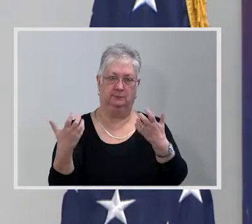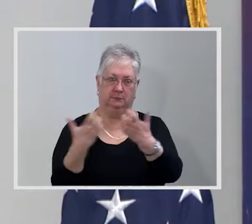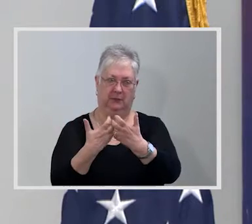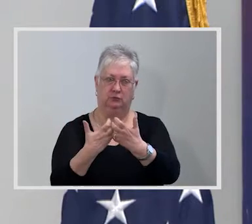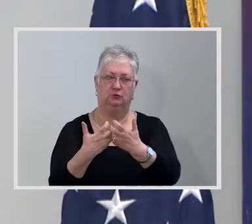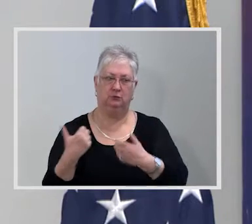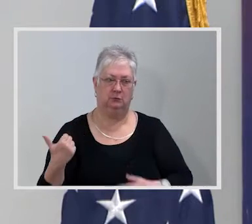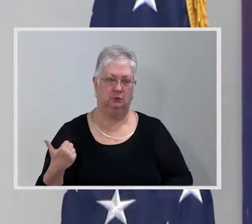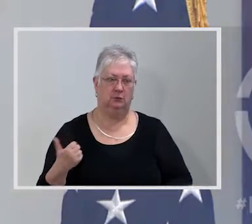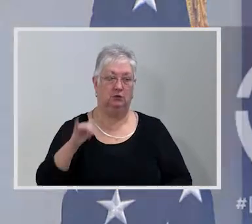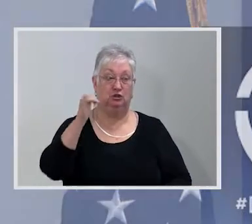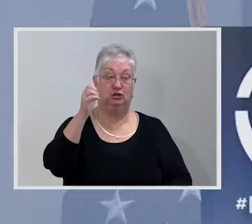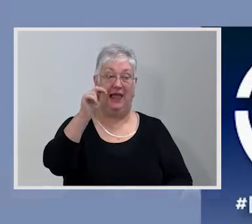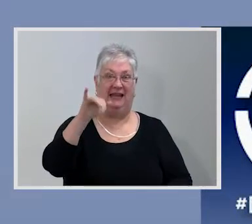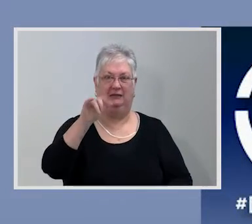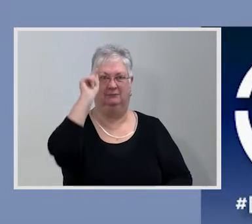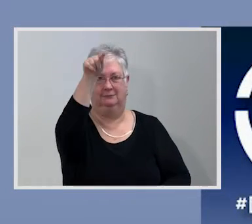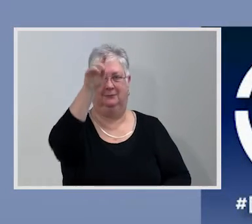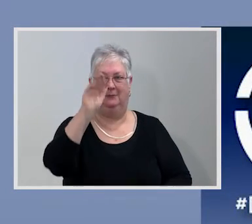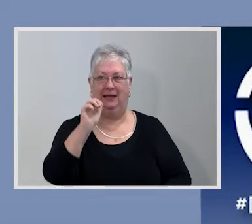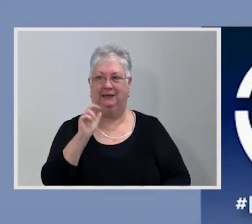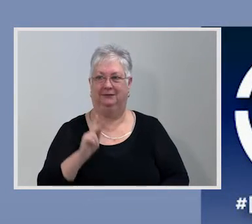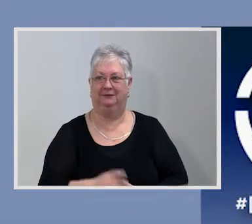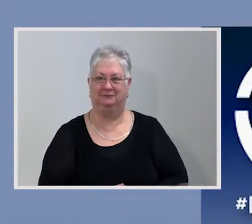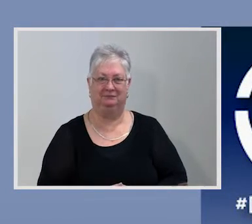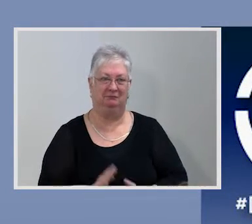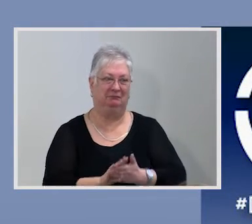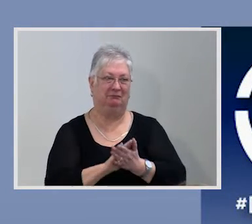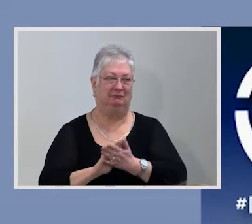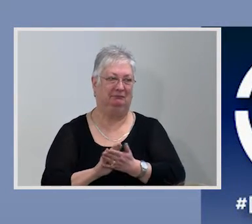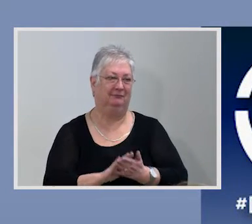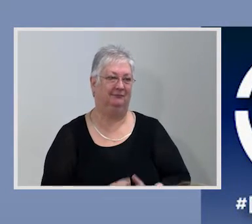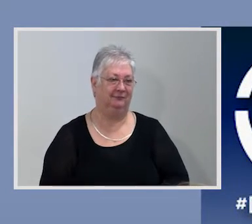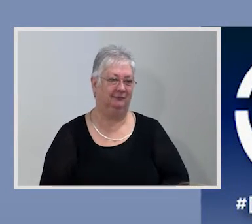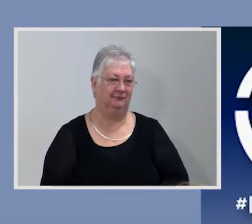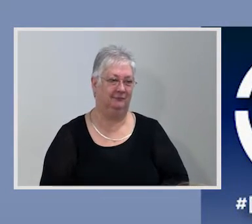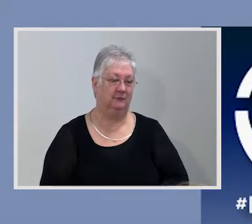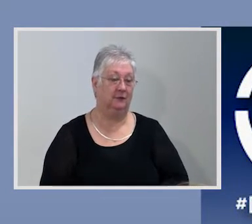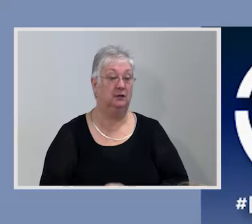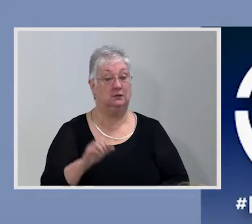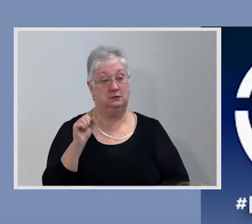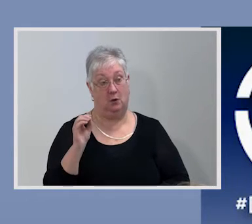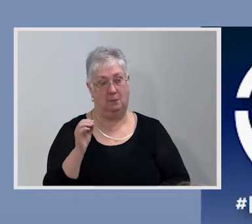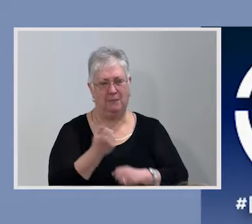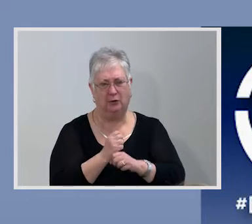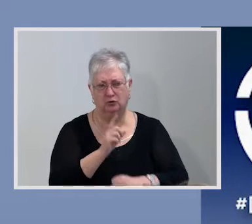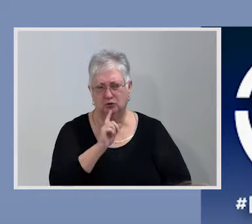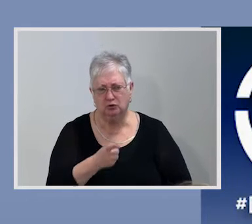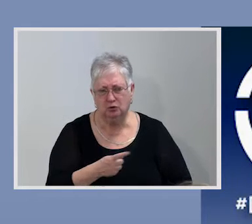I THINK THAT'S REALLY WHERE THE RUBBER MEETS THE ROAD. WE WANT TO MAKE SURE WE ARE INVESTING IN PROGRAMS THAT DELIVER FOR DISTRICT RESIDENTS. I WANT TO GIVE YOU A COUPLE OF